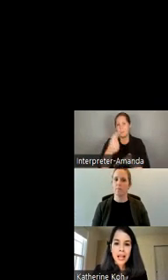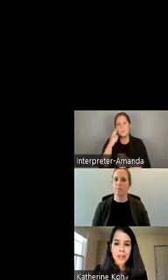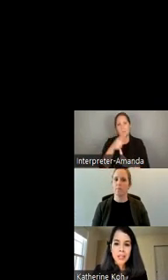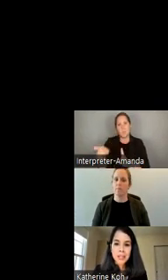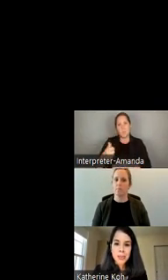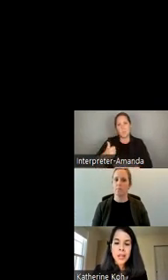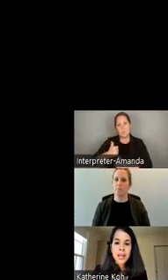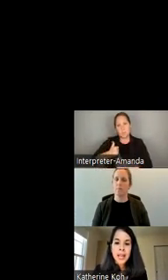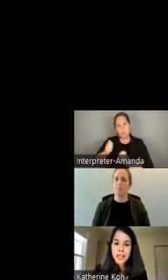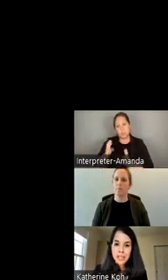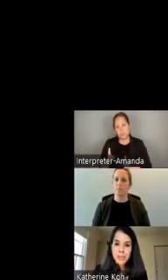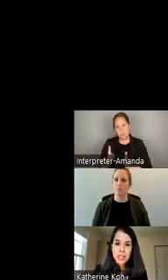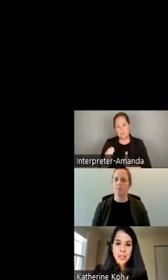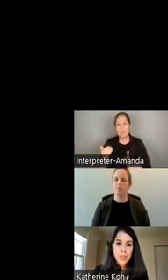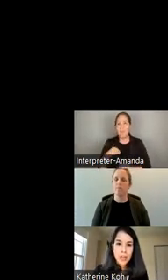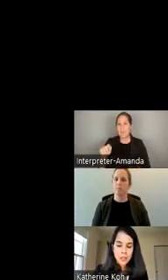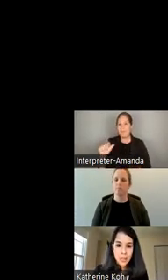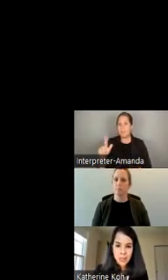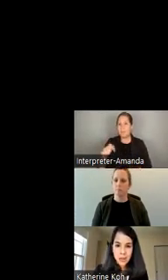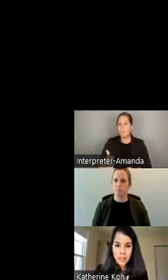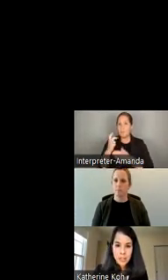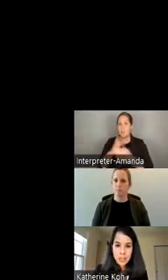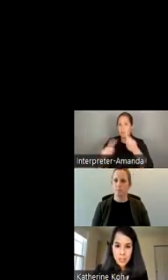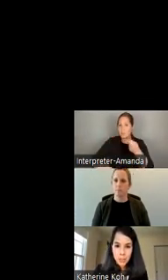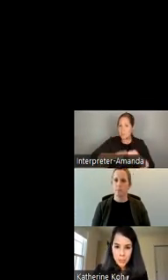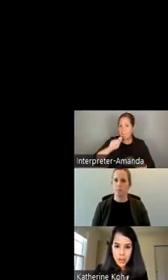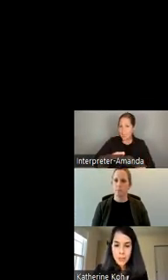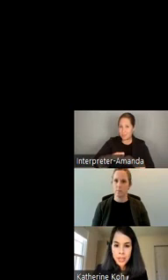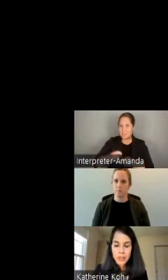accuracy so it's a case management intervention that targets these people who are at particular